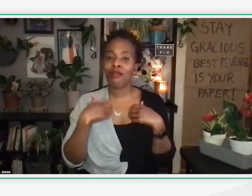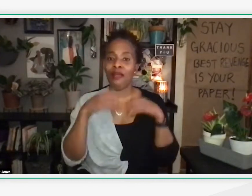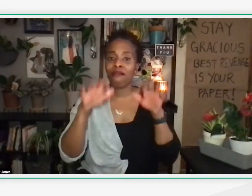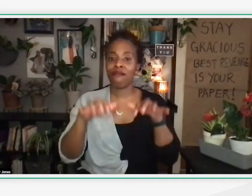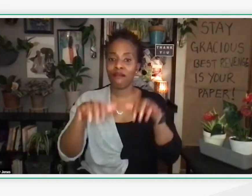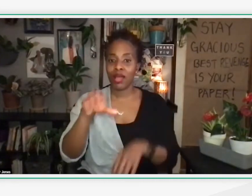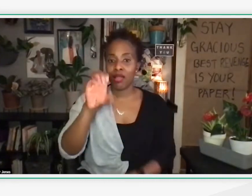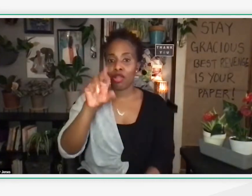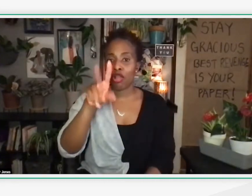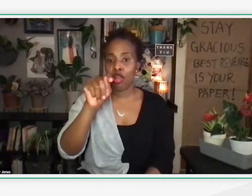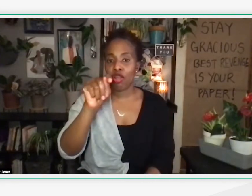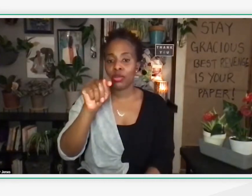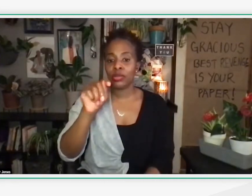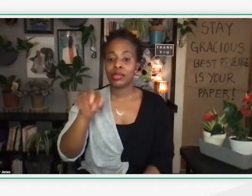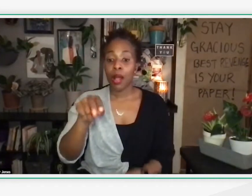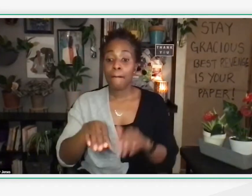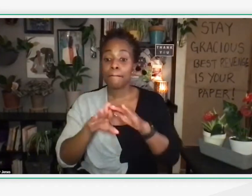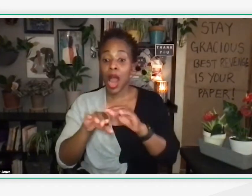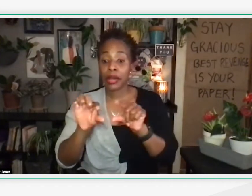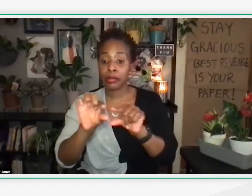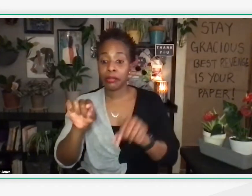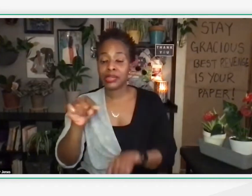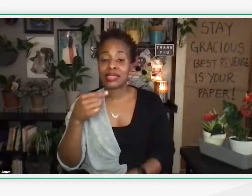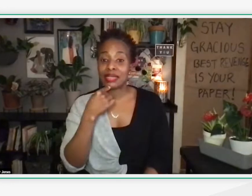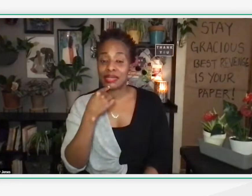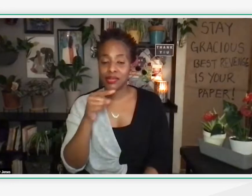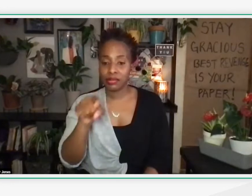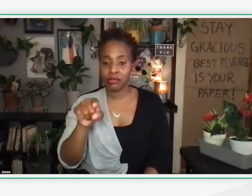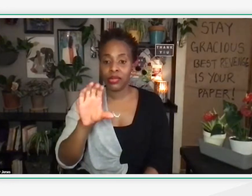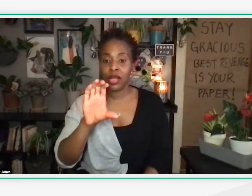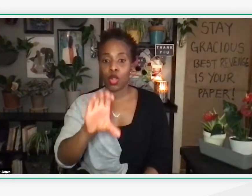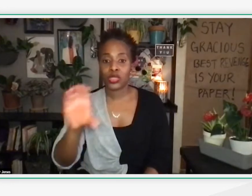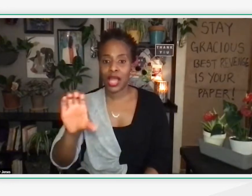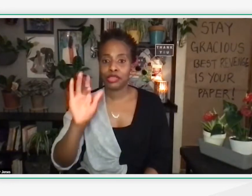Also, if you need captions, we do also have those being provided. At the bottom, you'll see